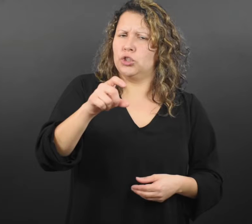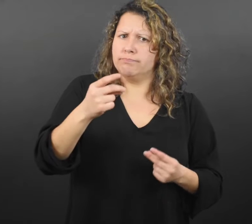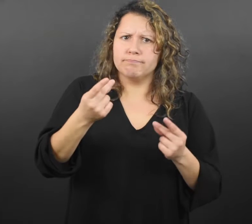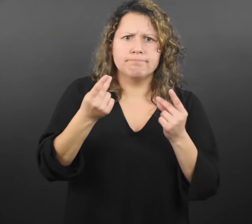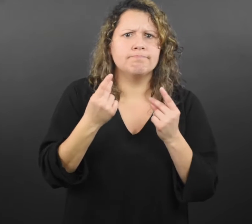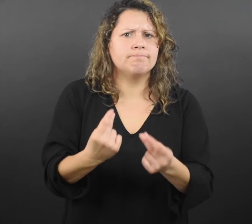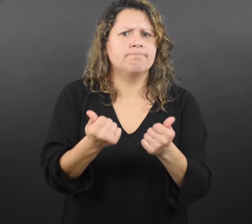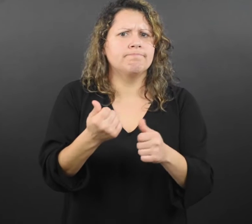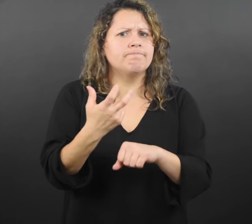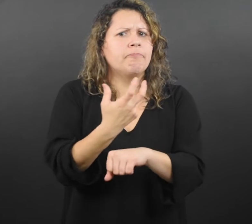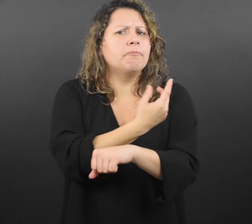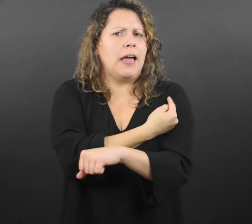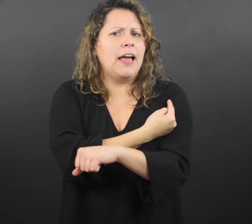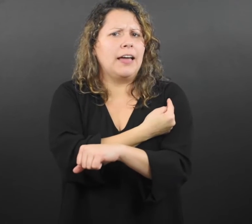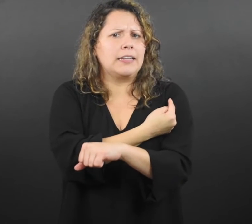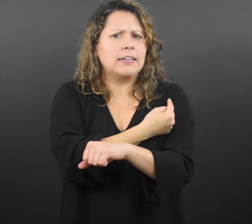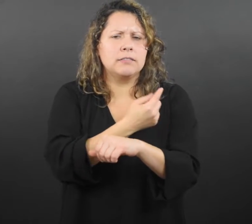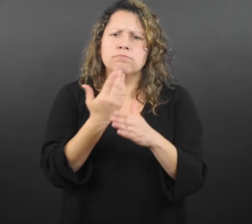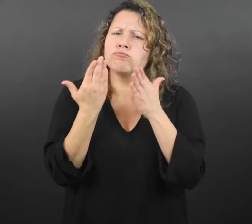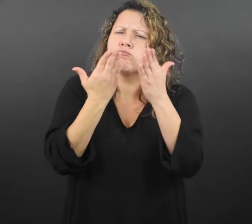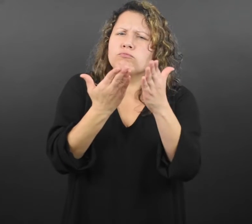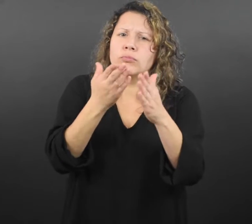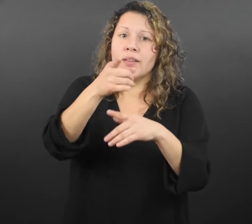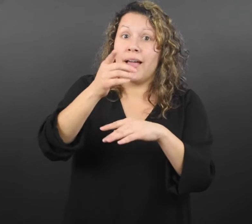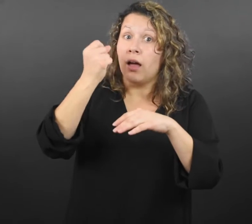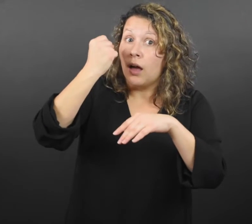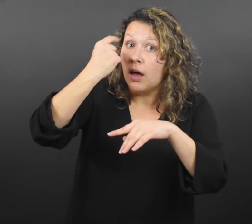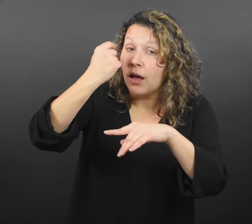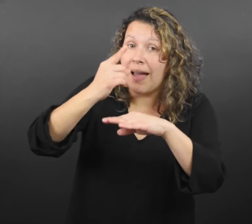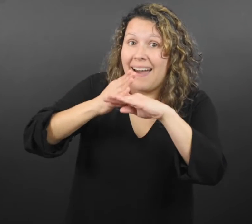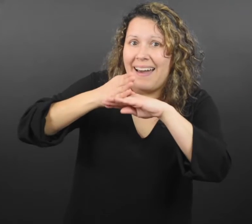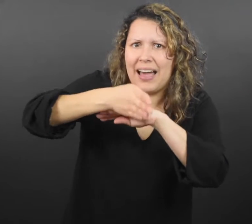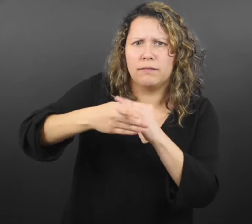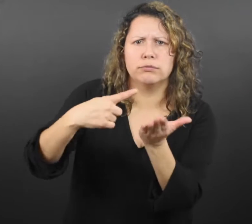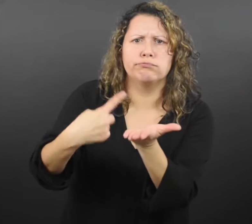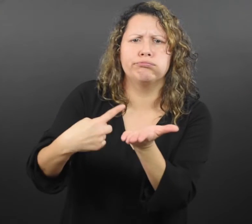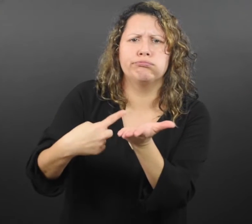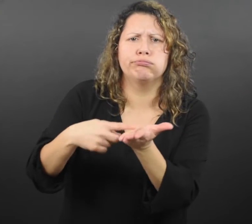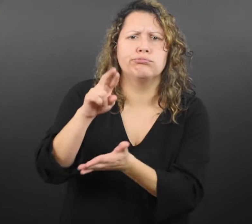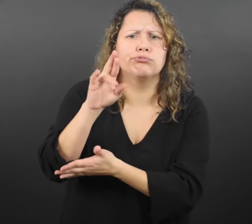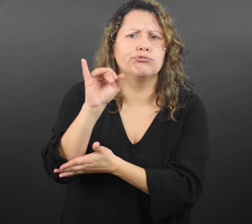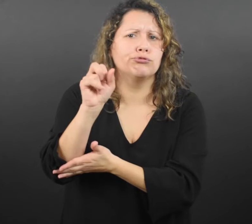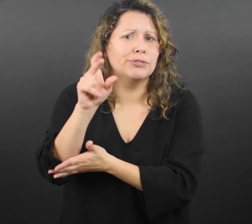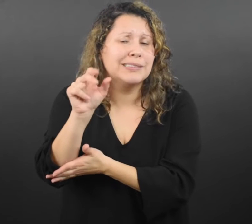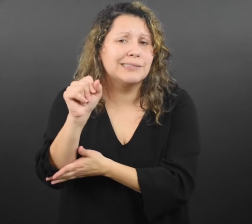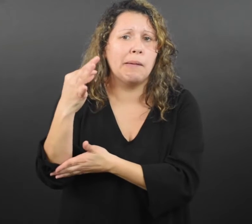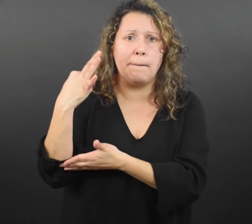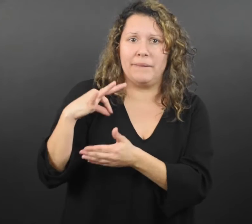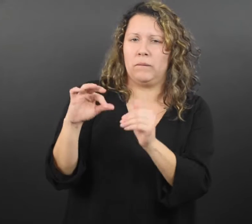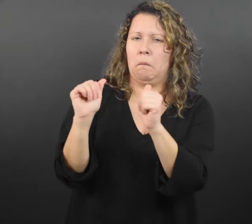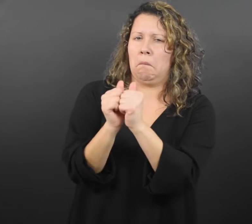● Breastfeeding parents should be offered the vaccine after talking about the risks and